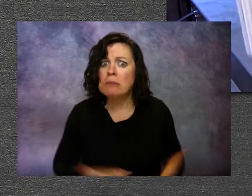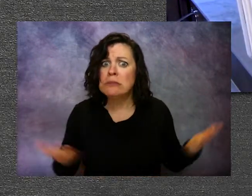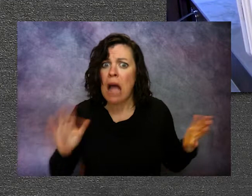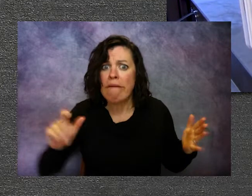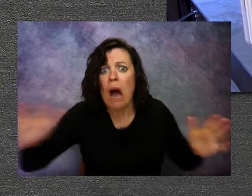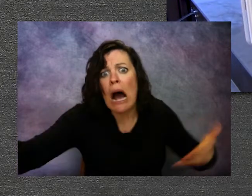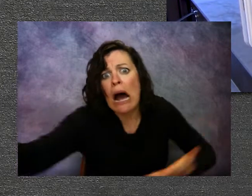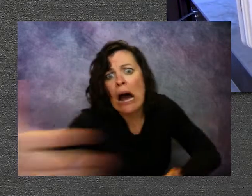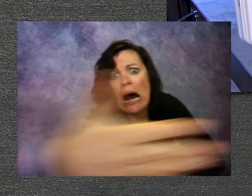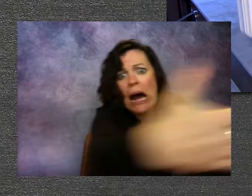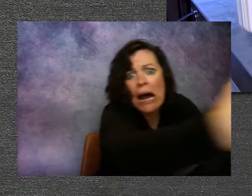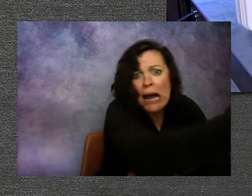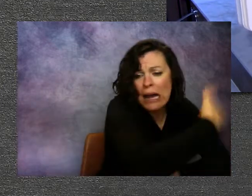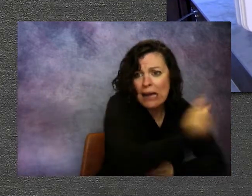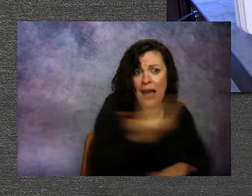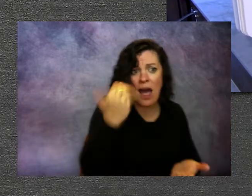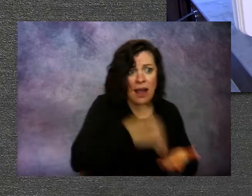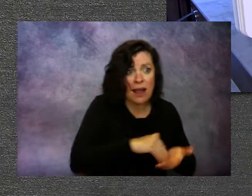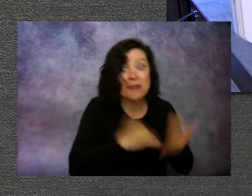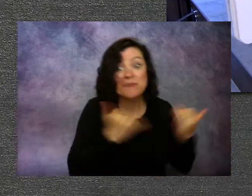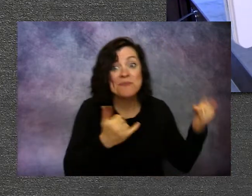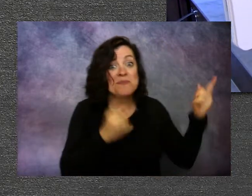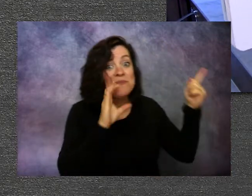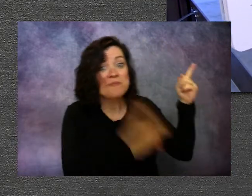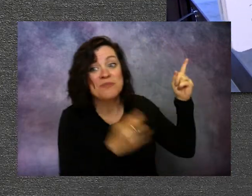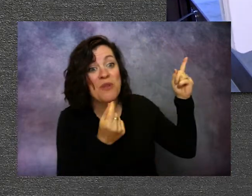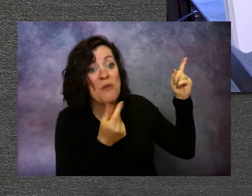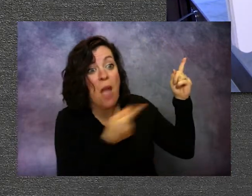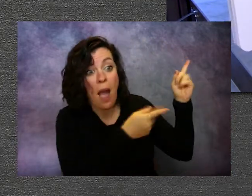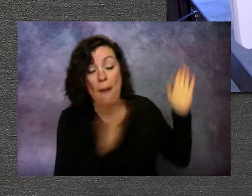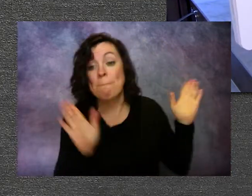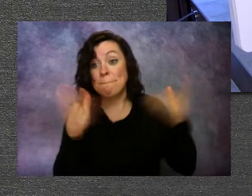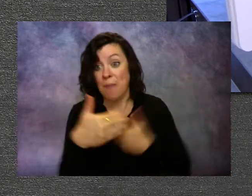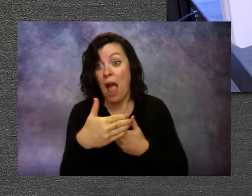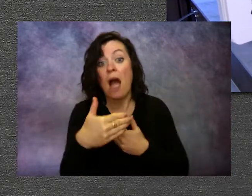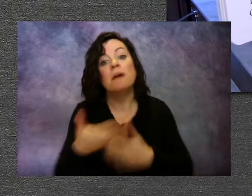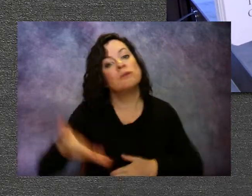In this picture, the box is closed.